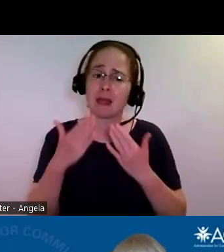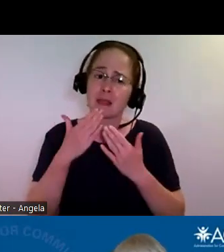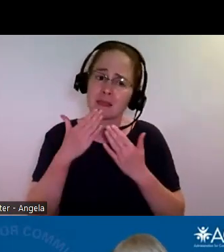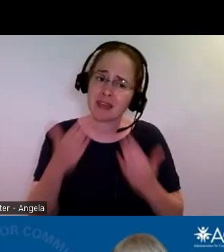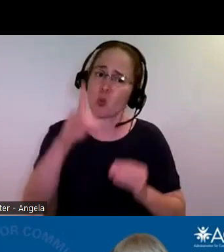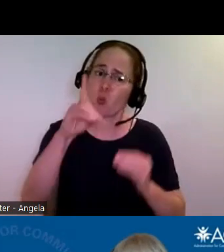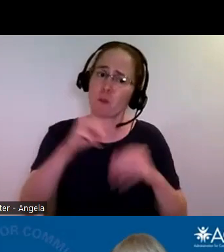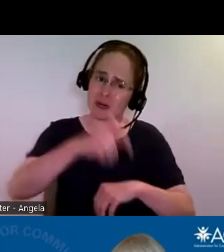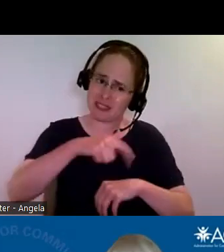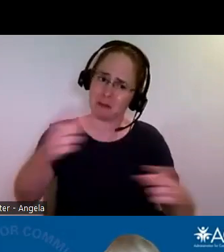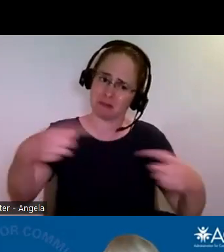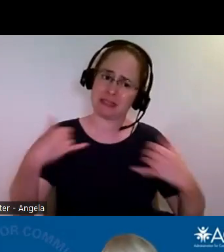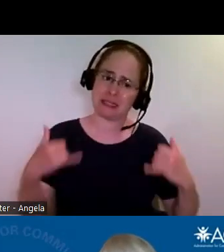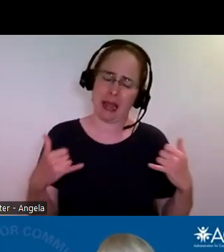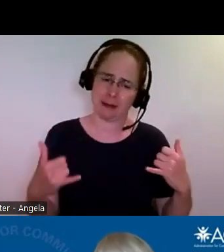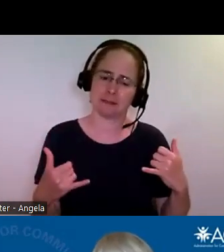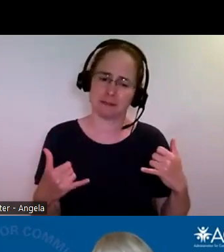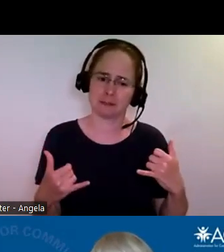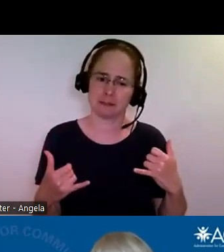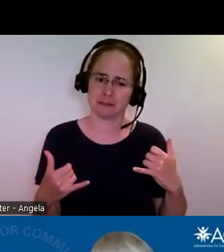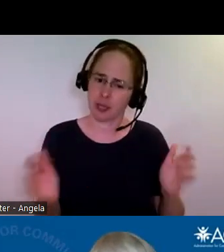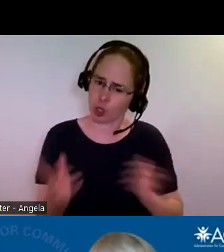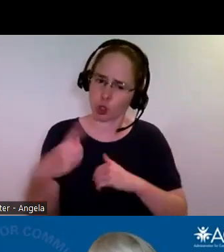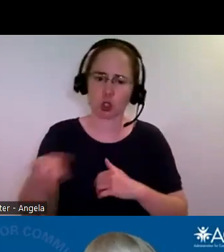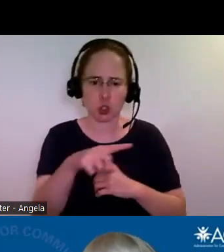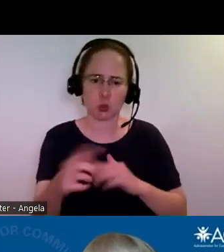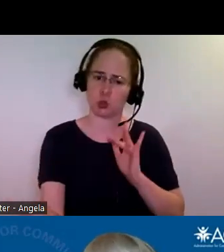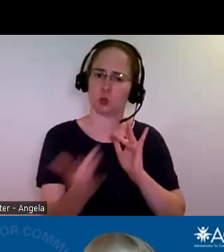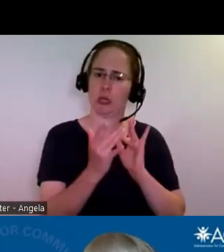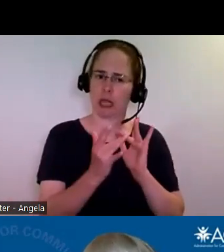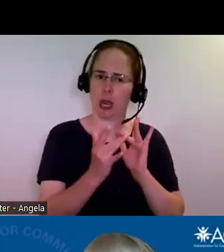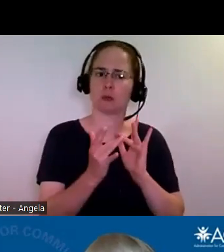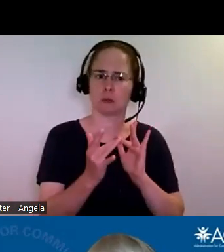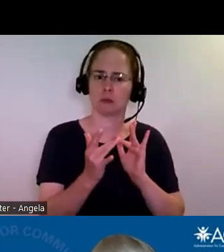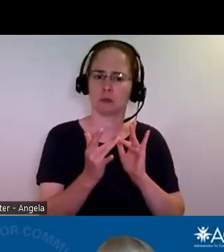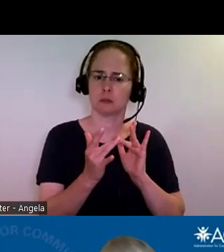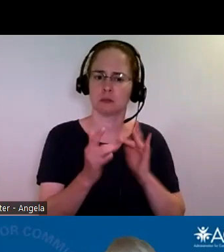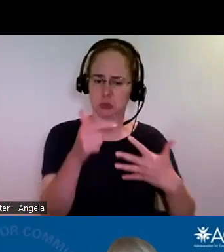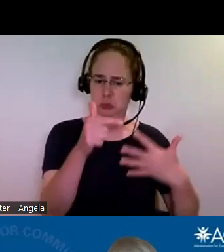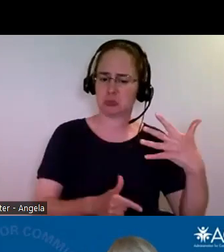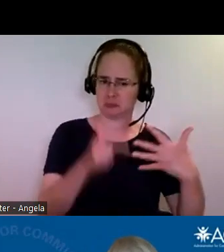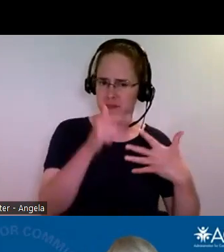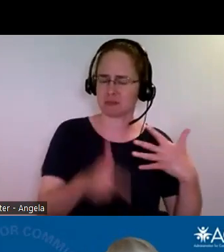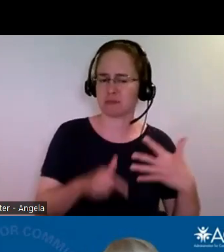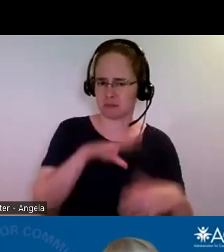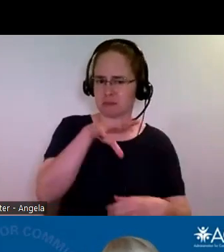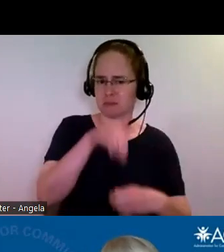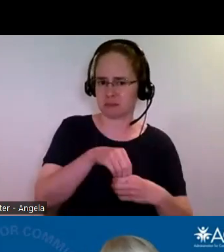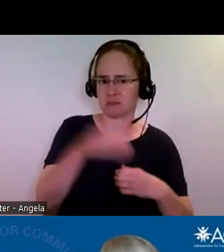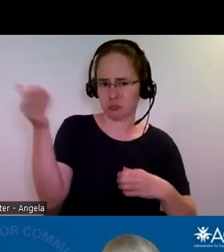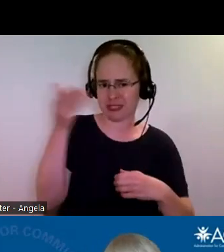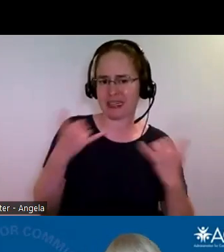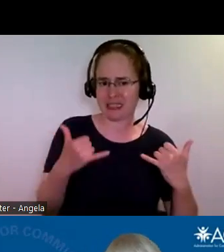time for being here today and encourage you to reach out to those who were presenting and